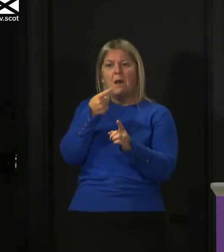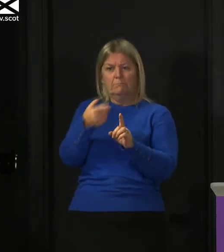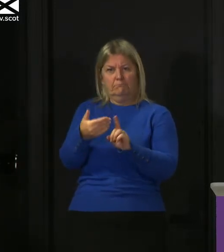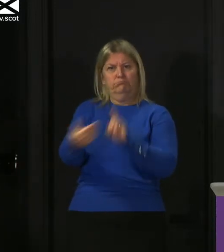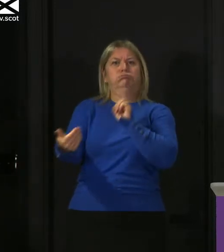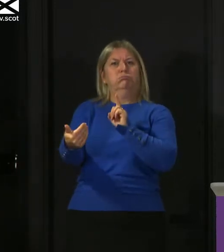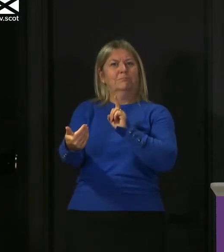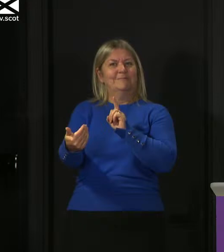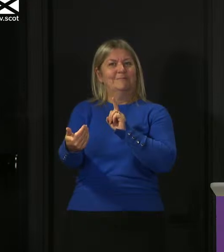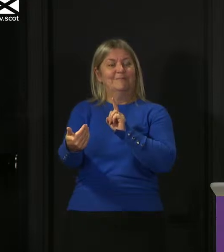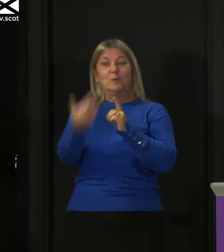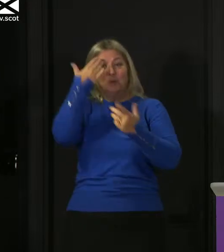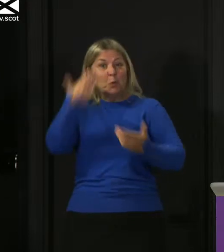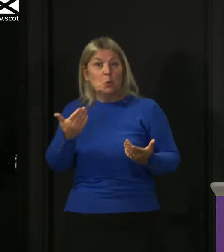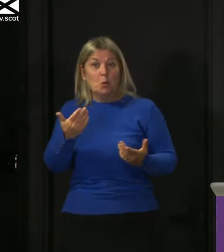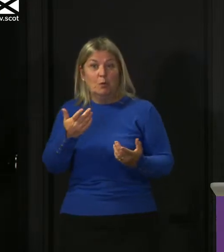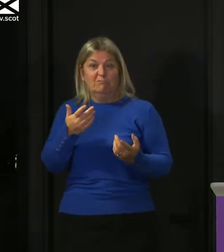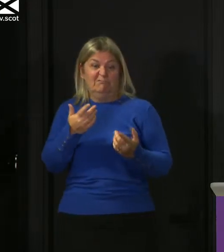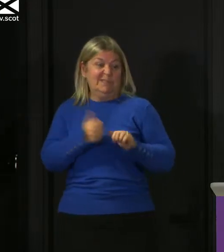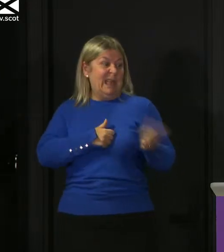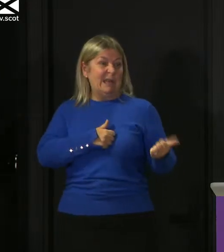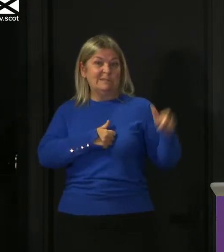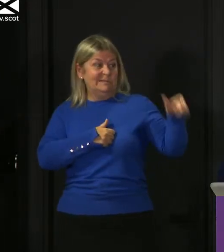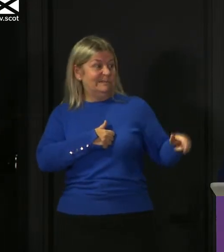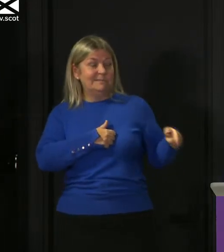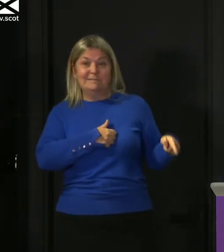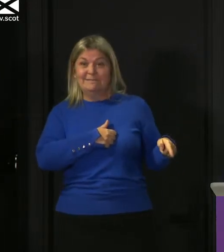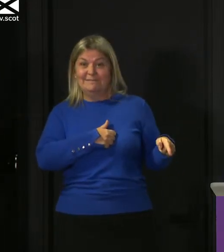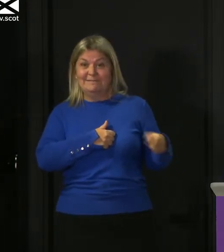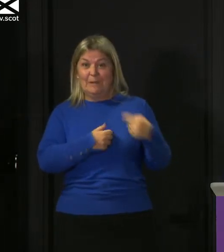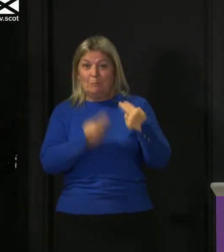contacts, so it may be that someone might think that their only contact has been I'm not saying